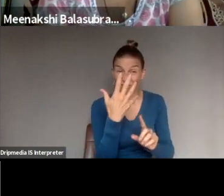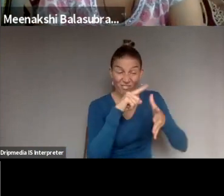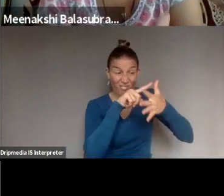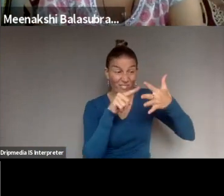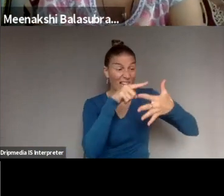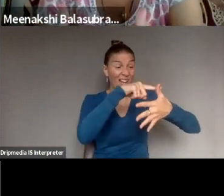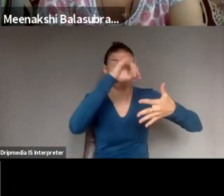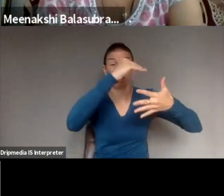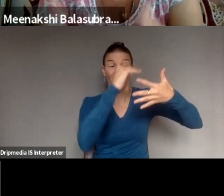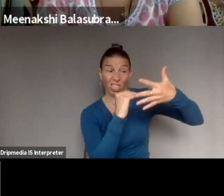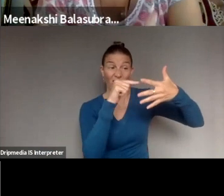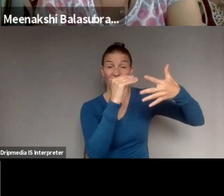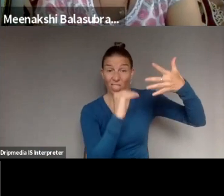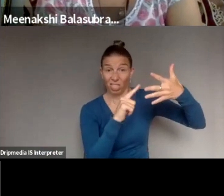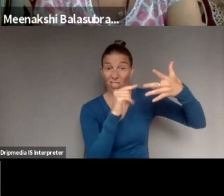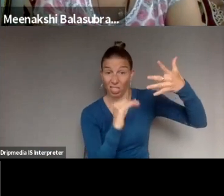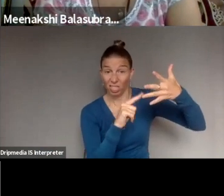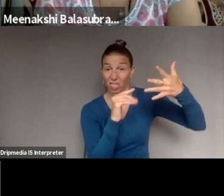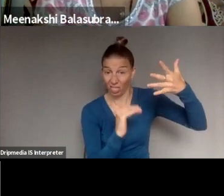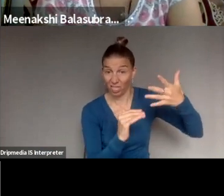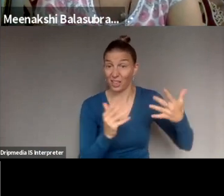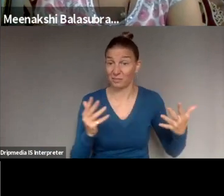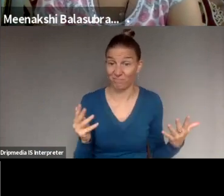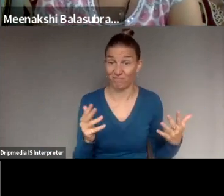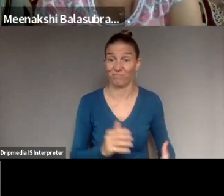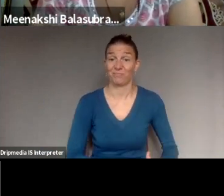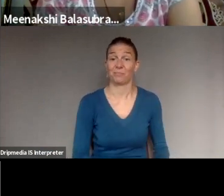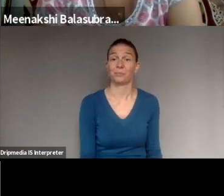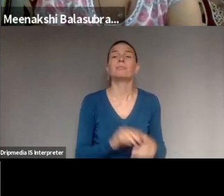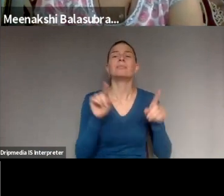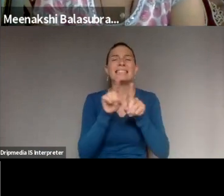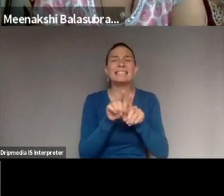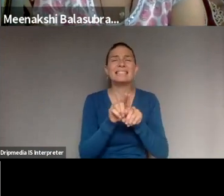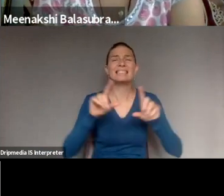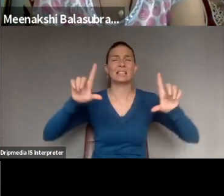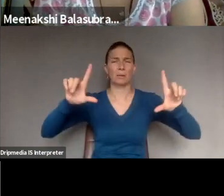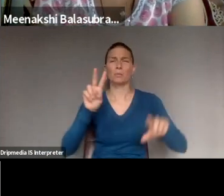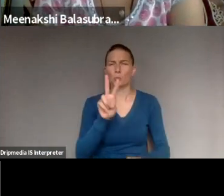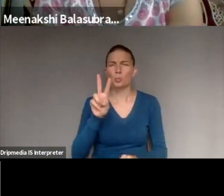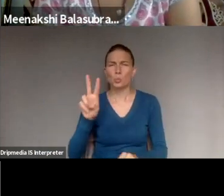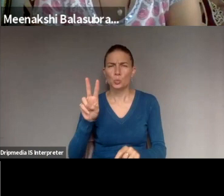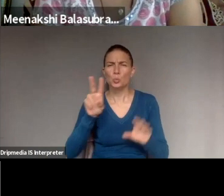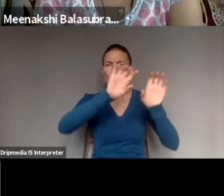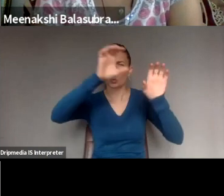amounts to only 20% of the poverty line. Again, I am presenting it by way of India map with state divisions